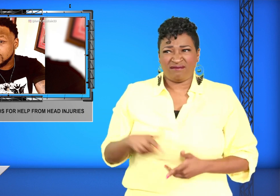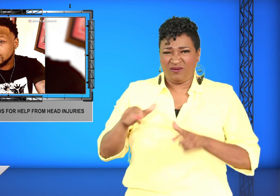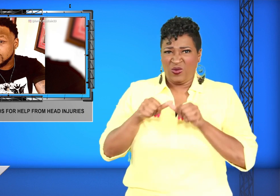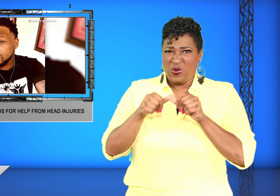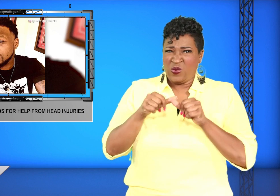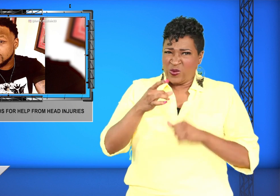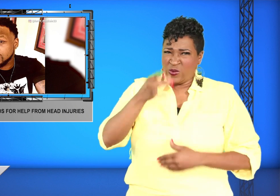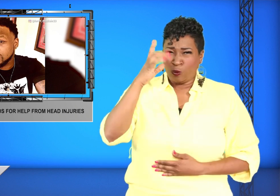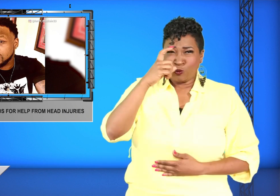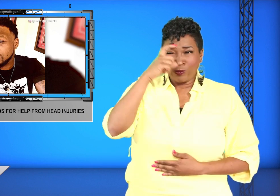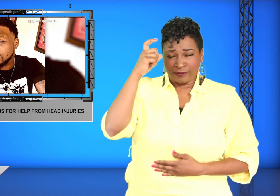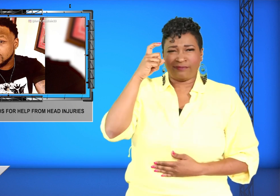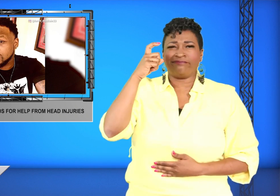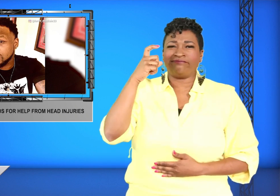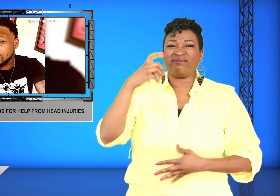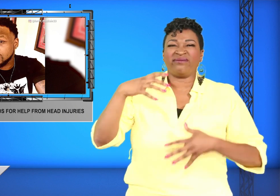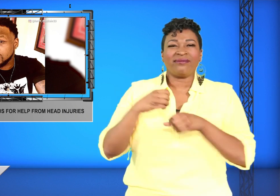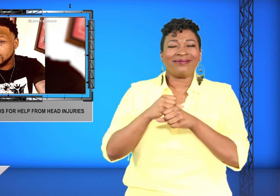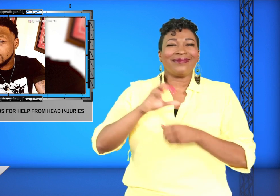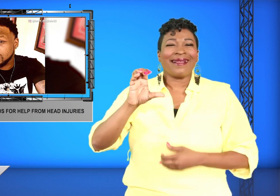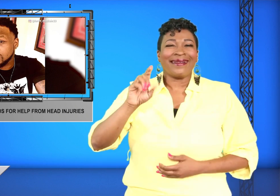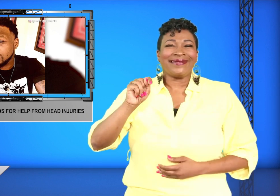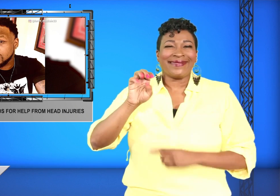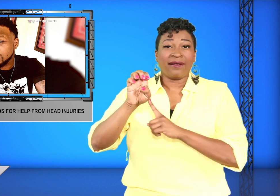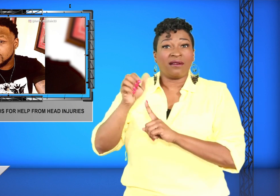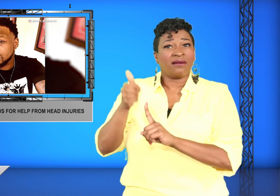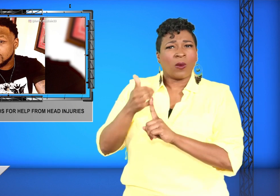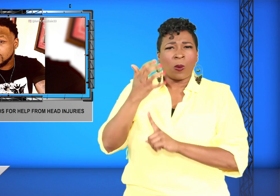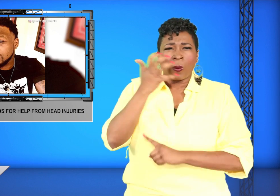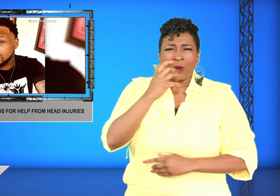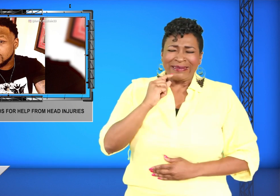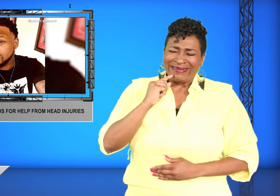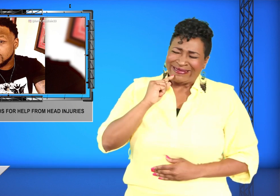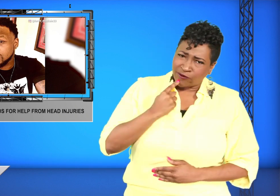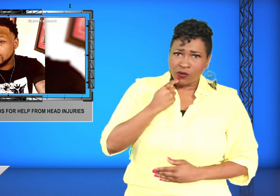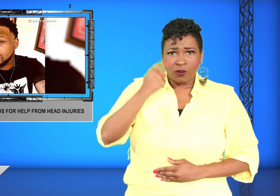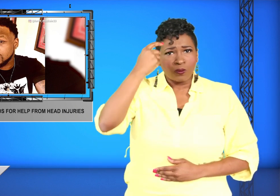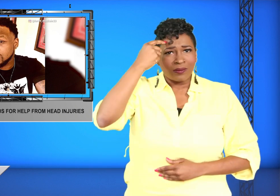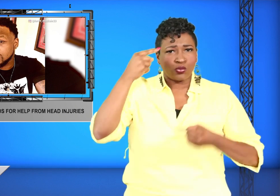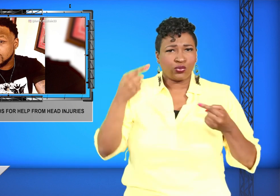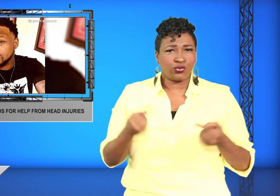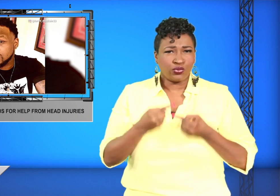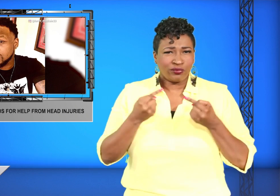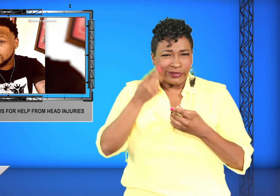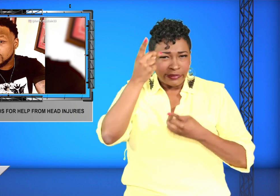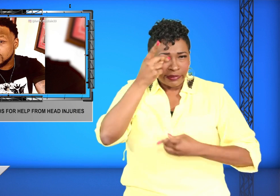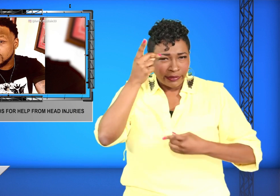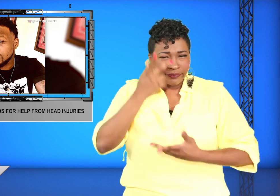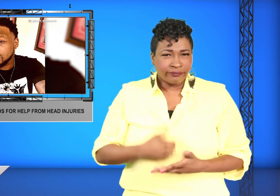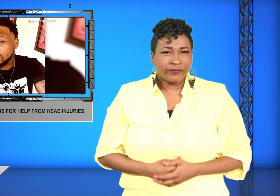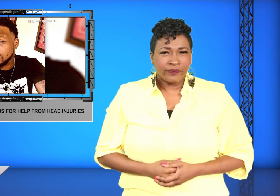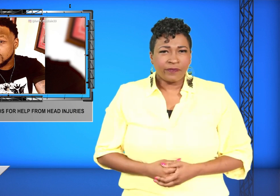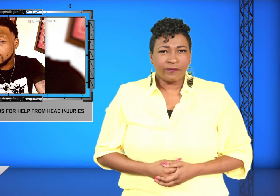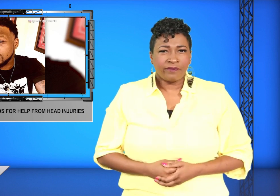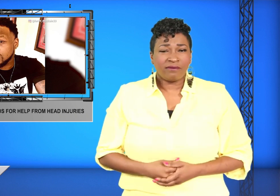a degenerative brain disease.